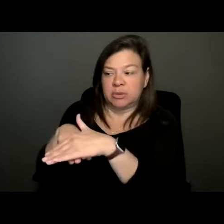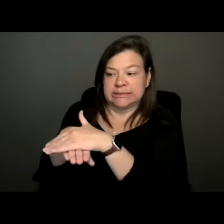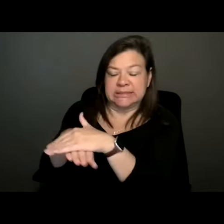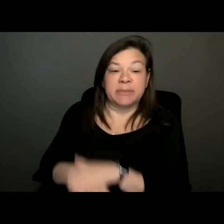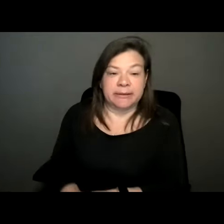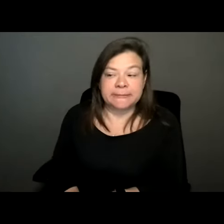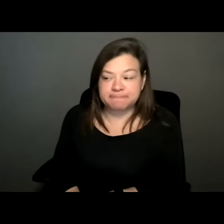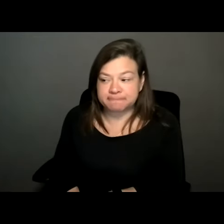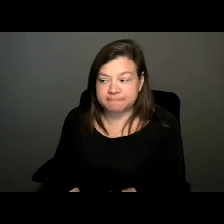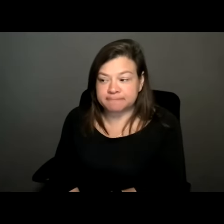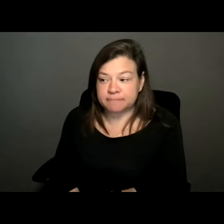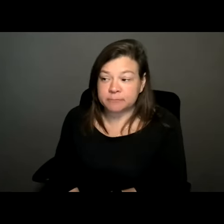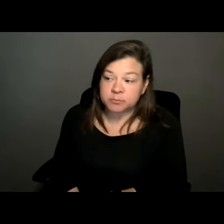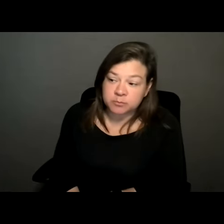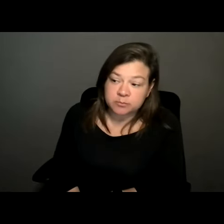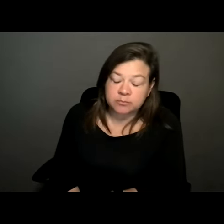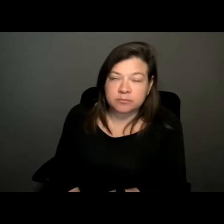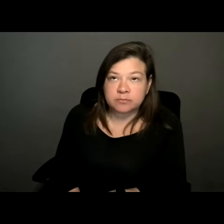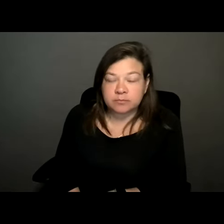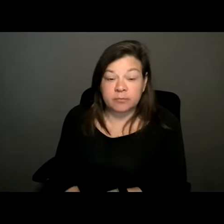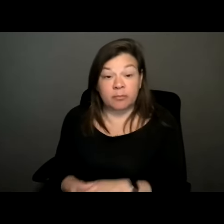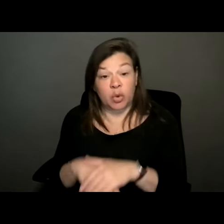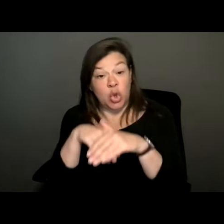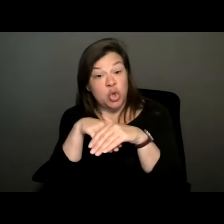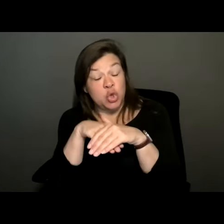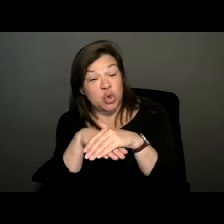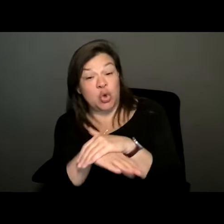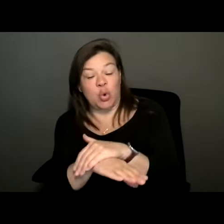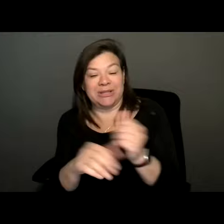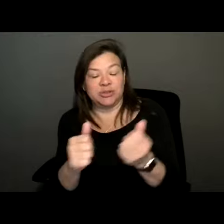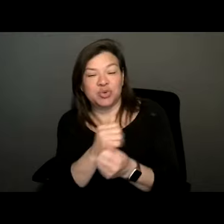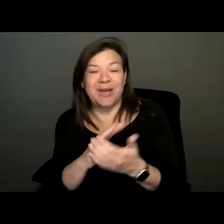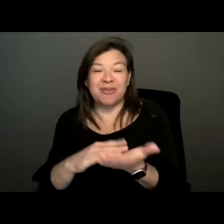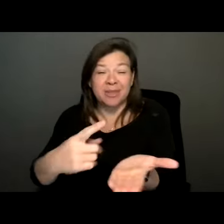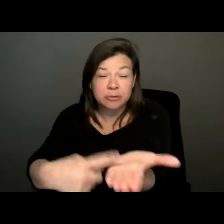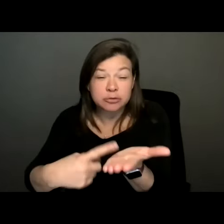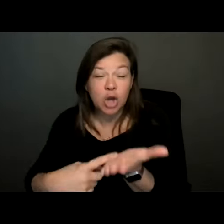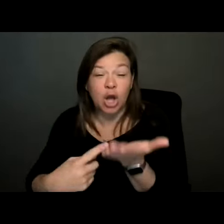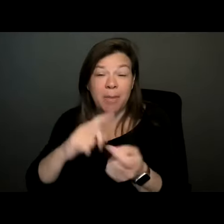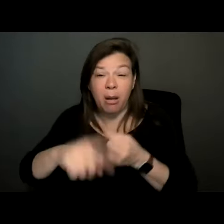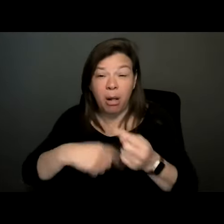I don't necessarily go into all of the details of my sensory access needs,